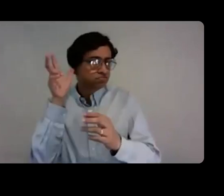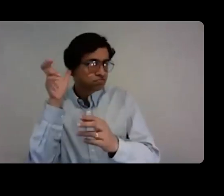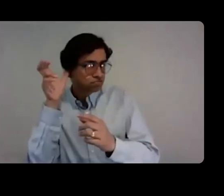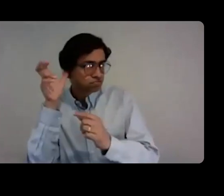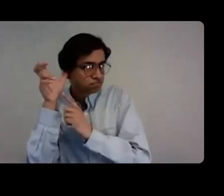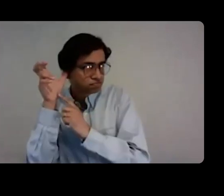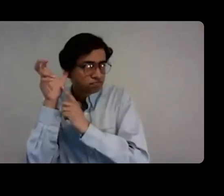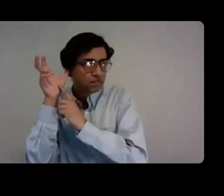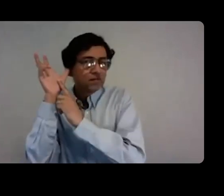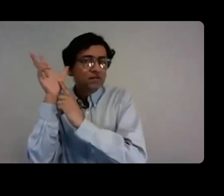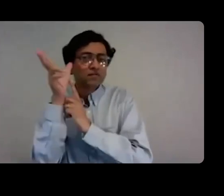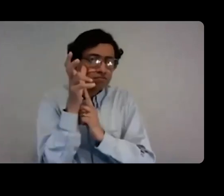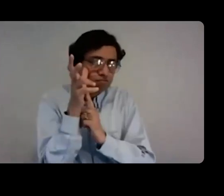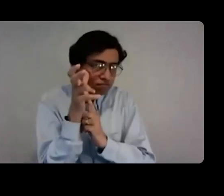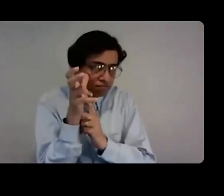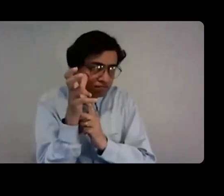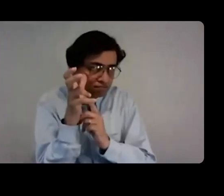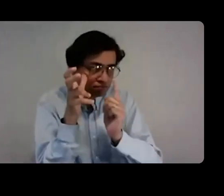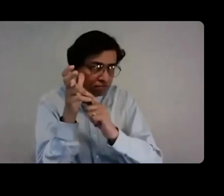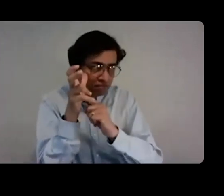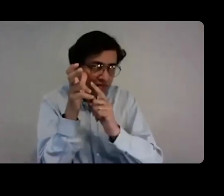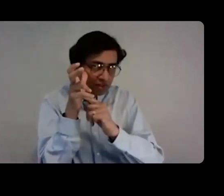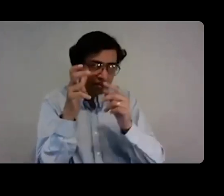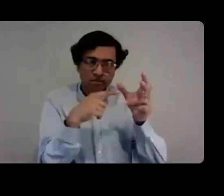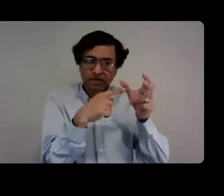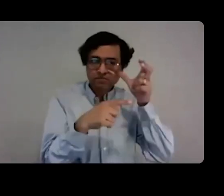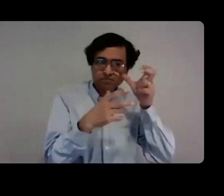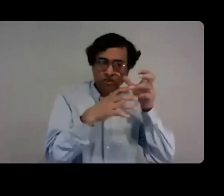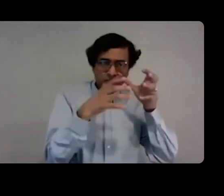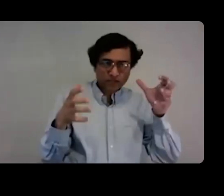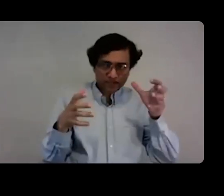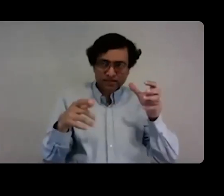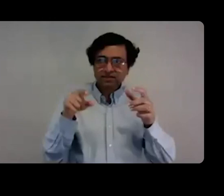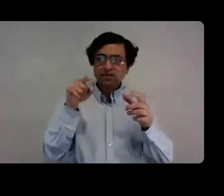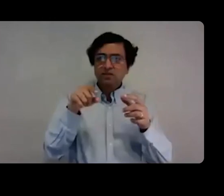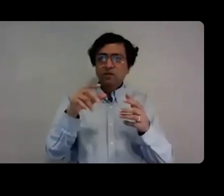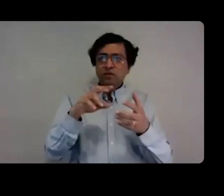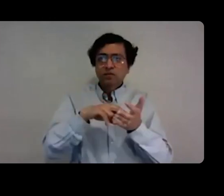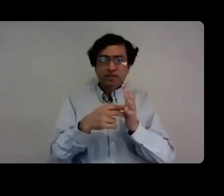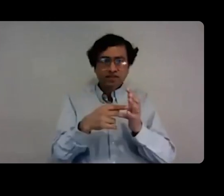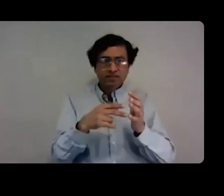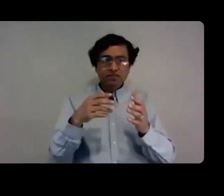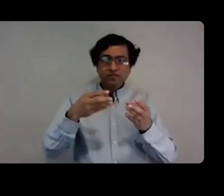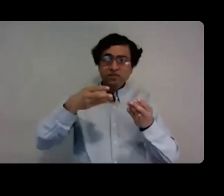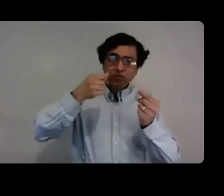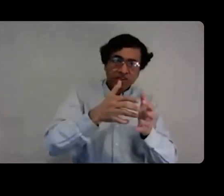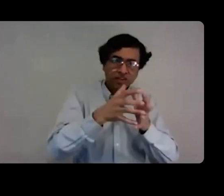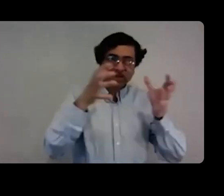prioritize where you're putting your eye gaze. You don't have access to the auditory channel.